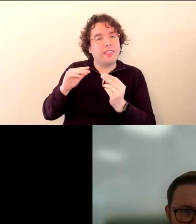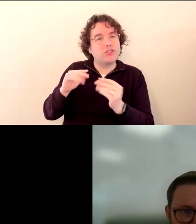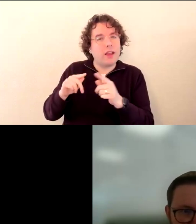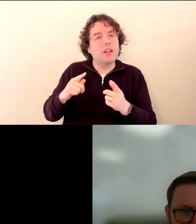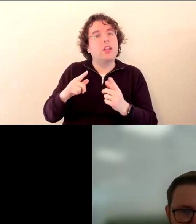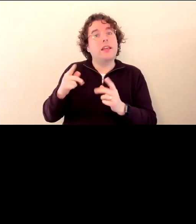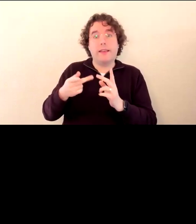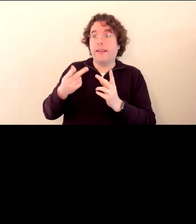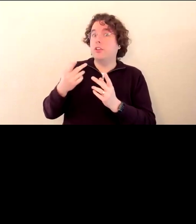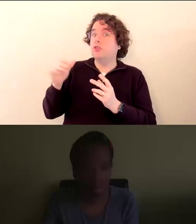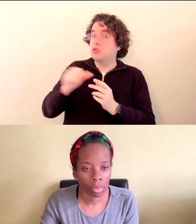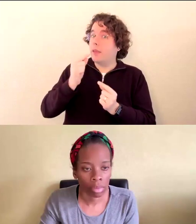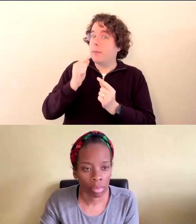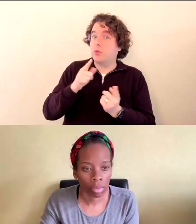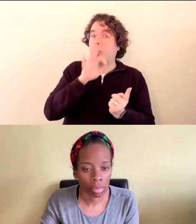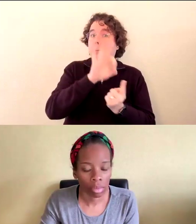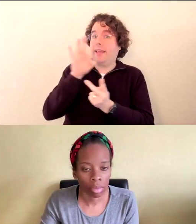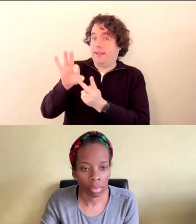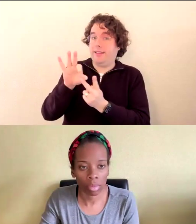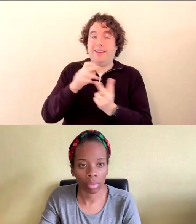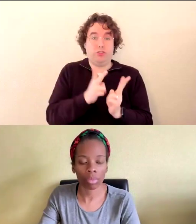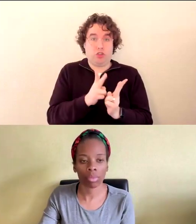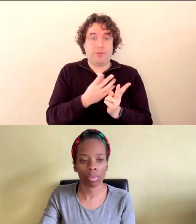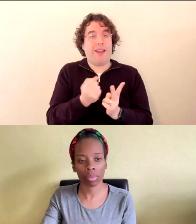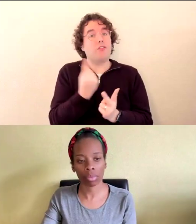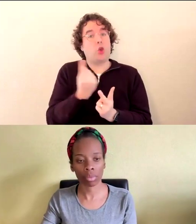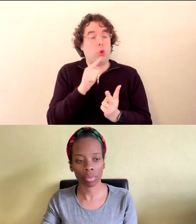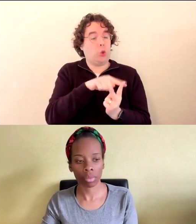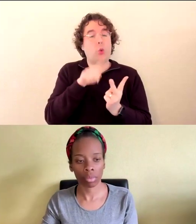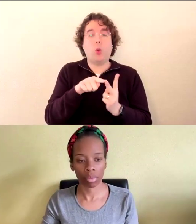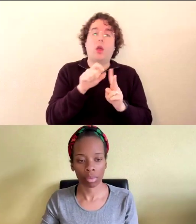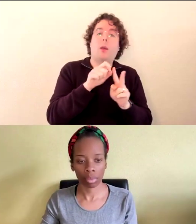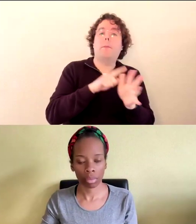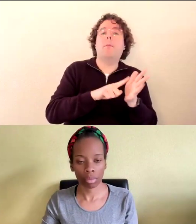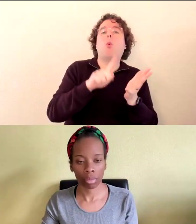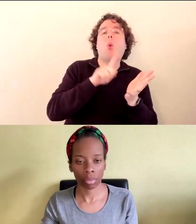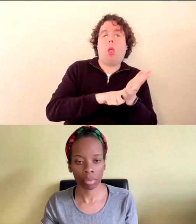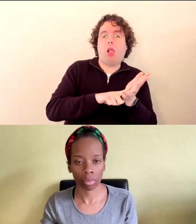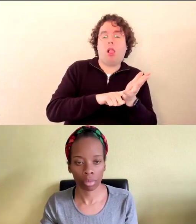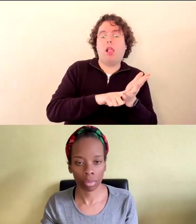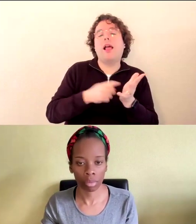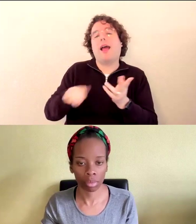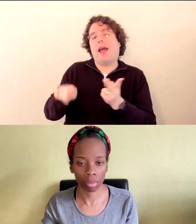So we have Paul providing BSL and Rebecca providing BSL. They've both just come on